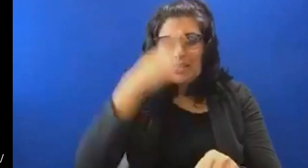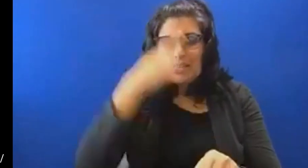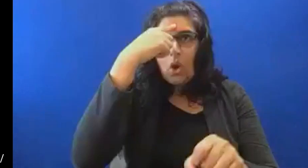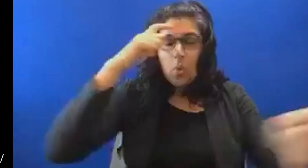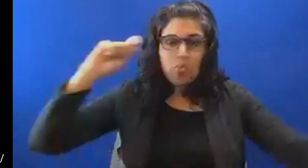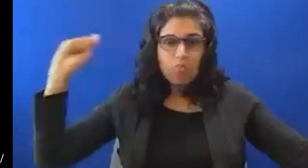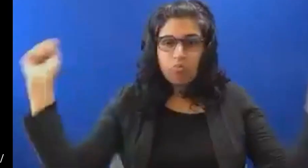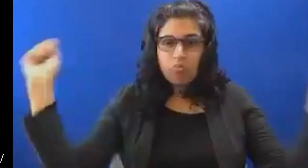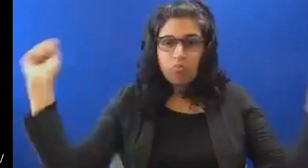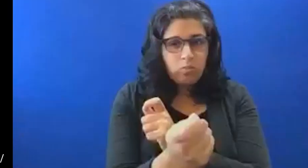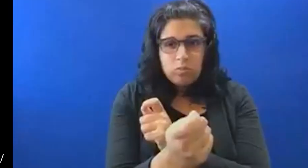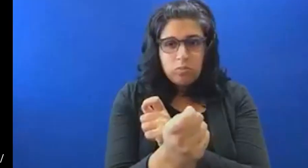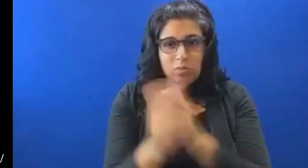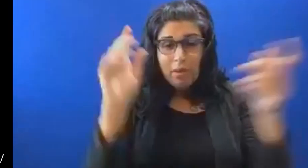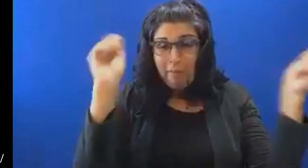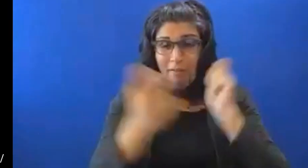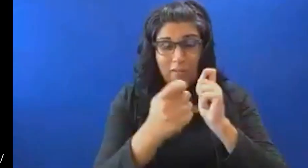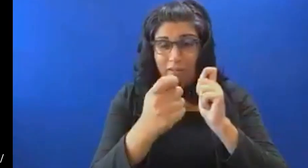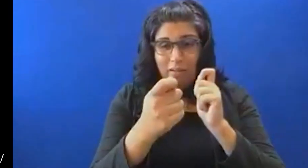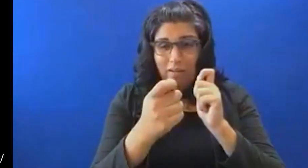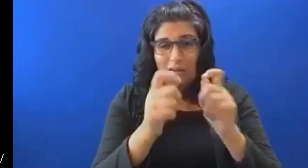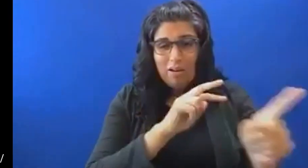and reframing around how we understand accommodations